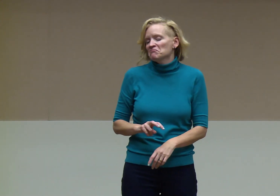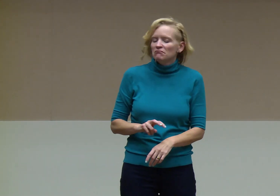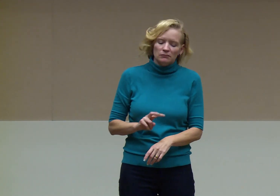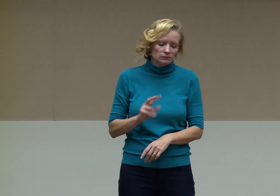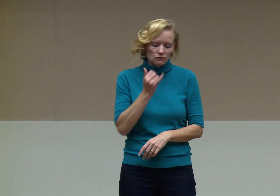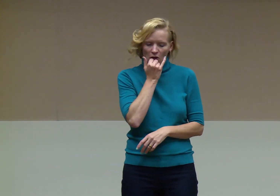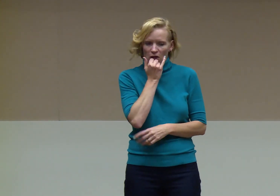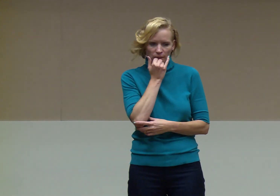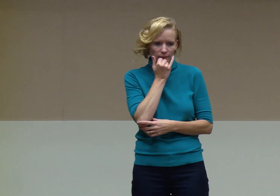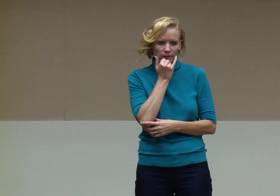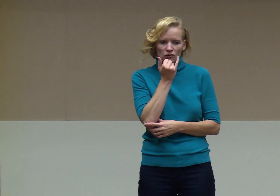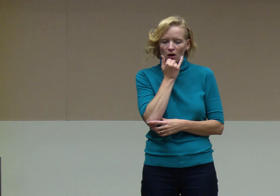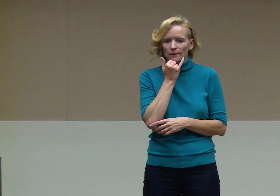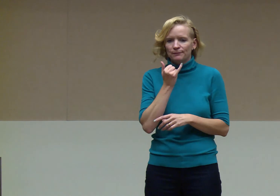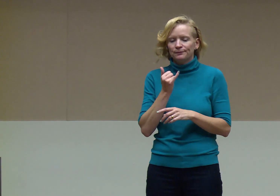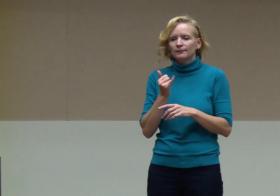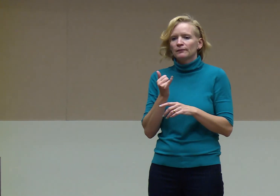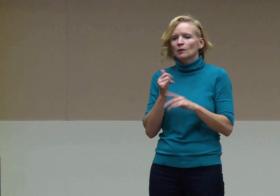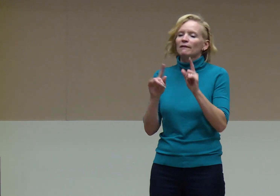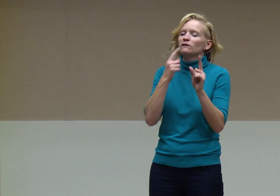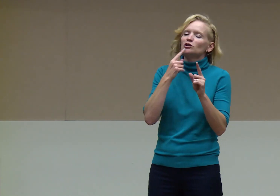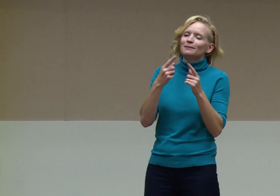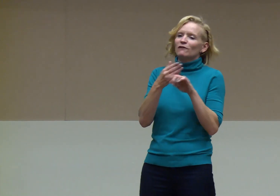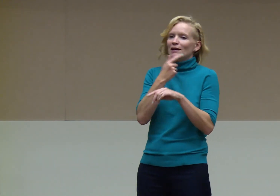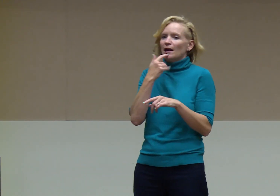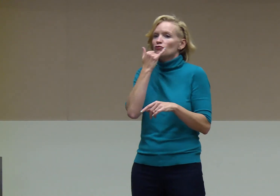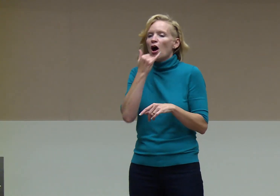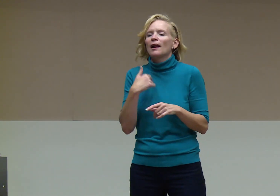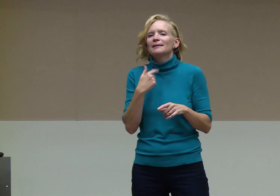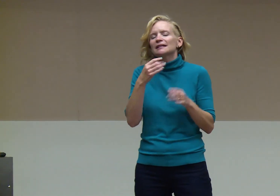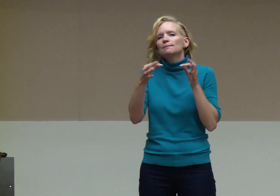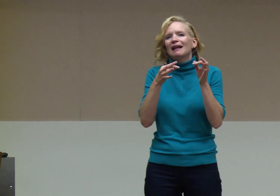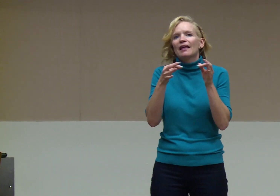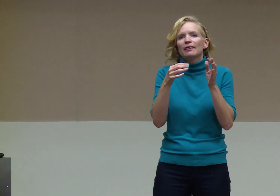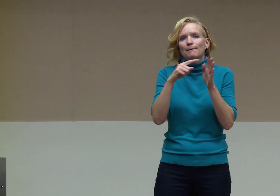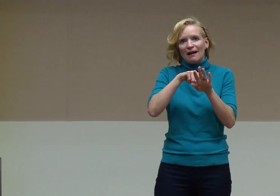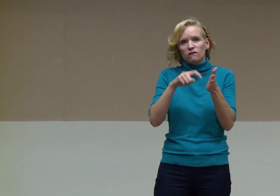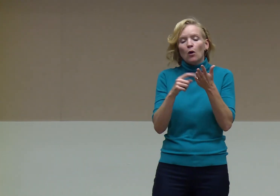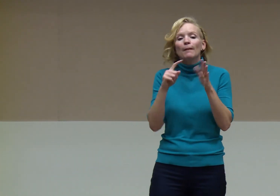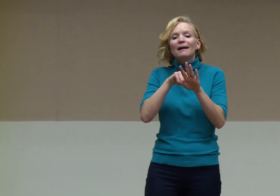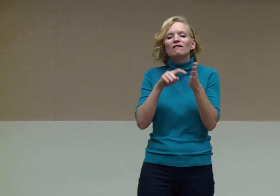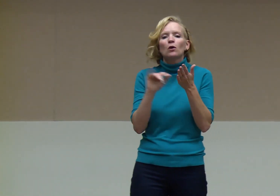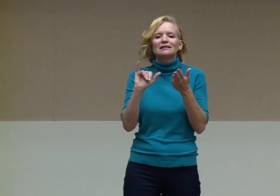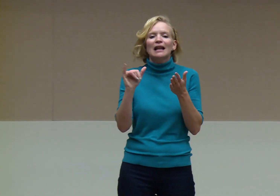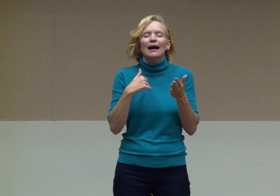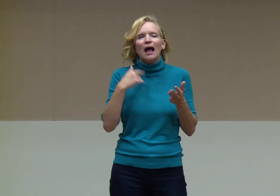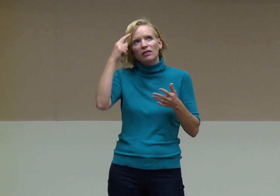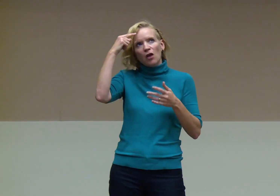But that was not the case. So before I say that that was wrong, I want to explain my metaphor.